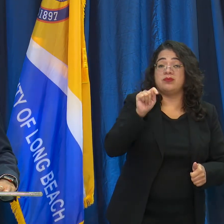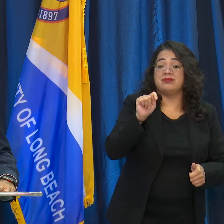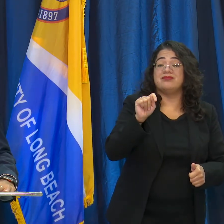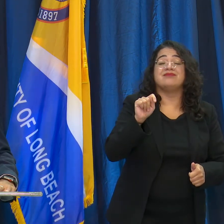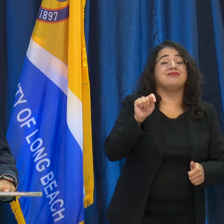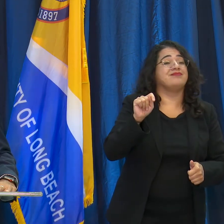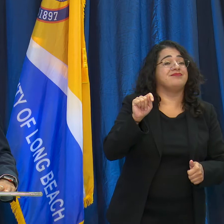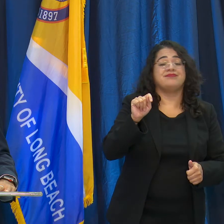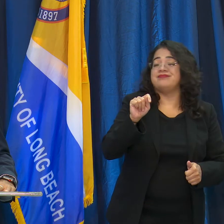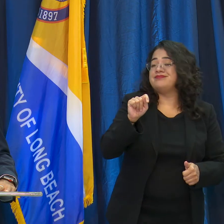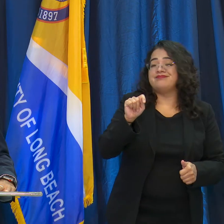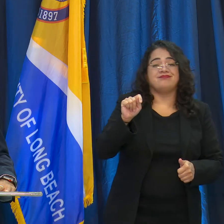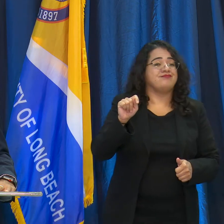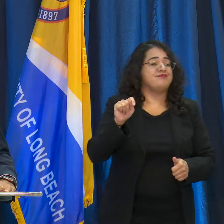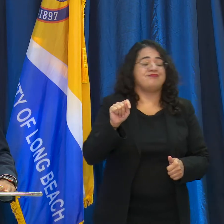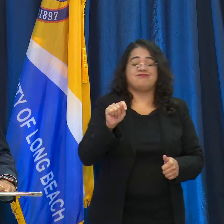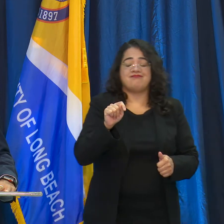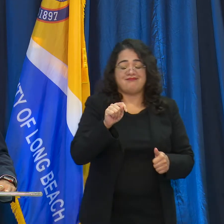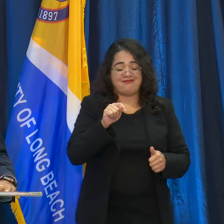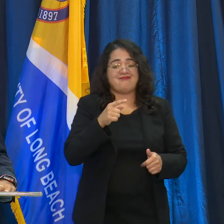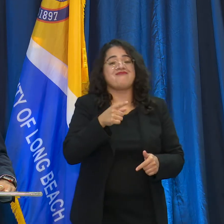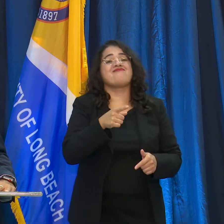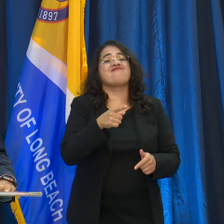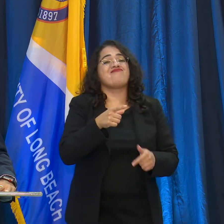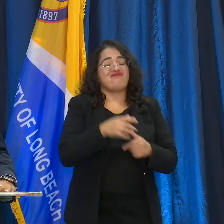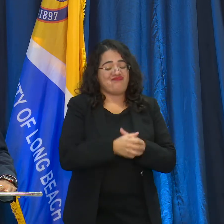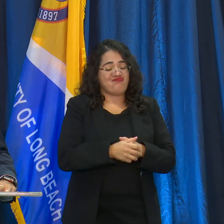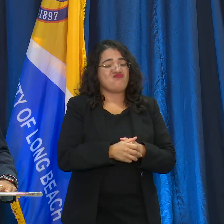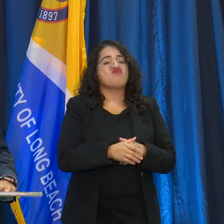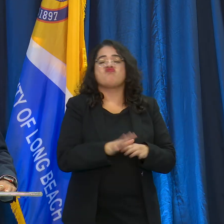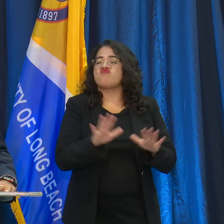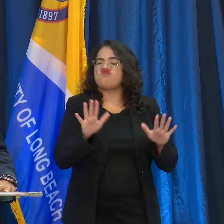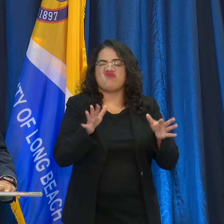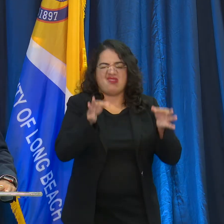a really robust online and virtual experience for families, and of